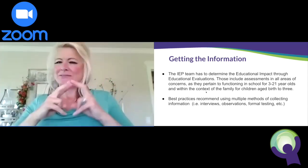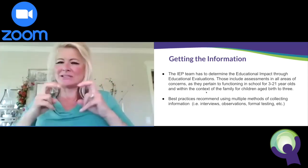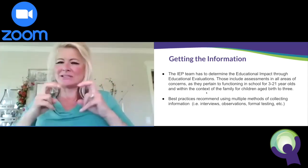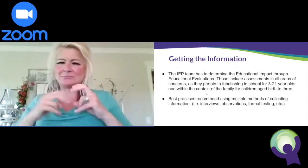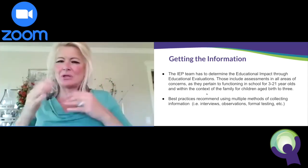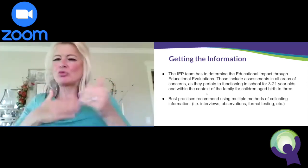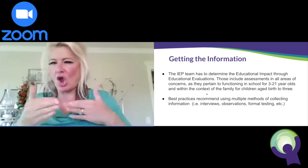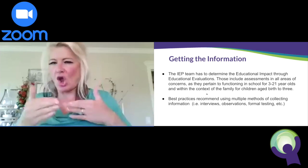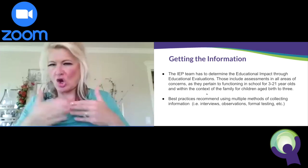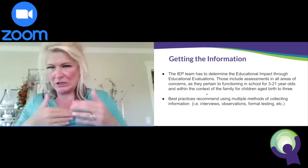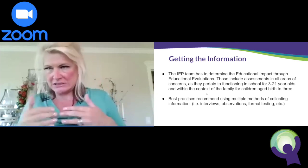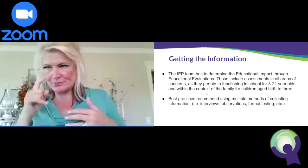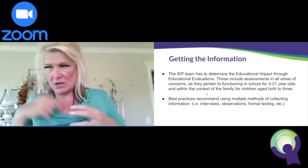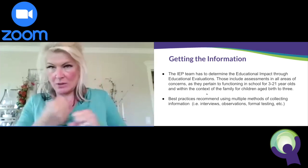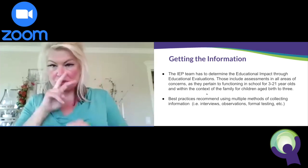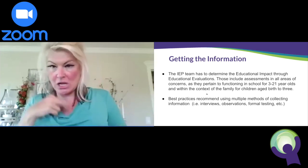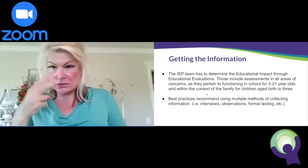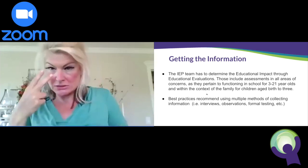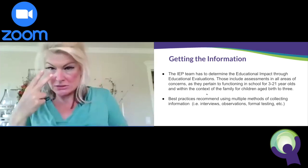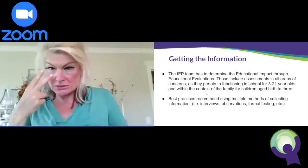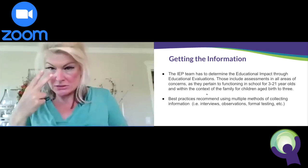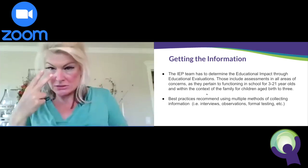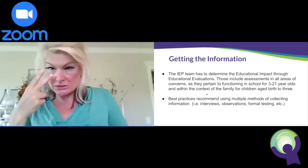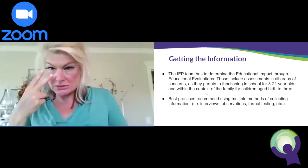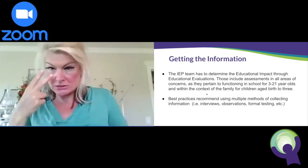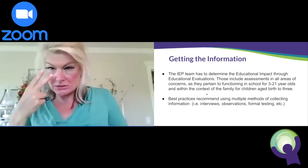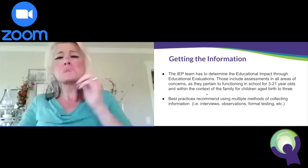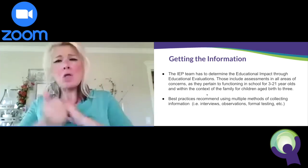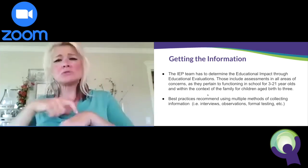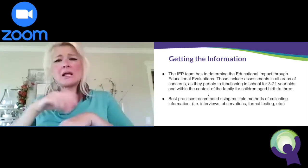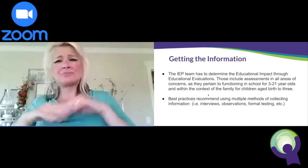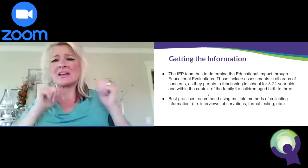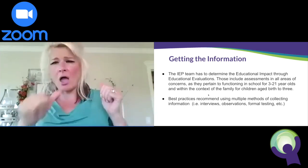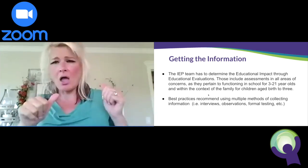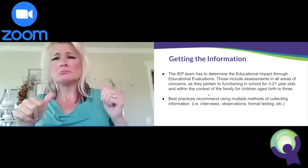be careful with that, that's why I do my own assessment. Regardless of what I see on paper and